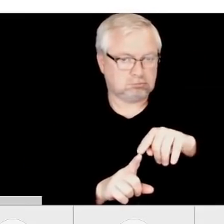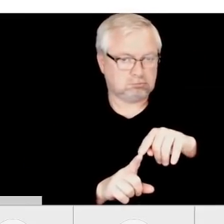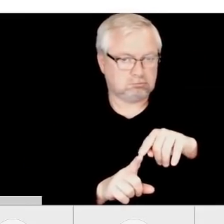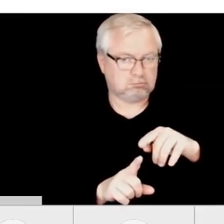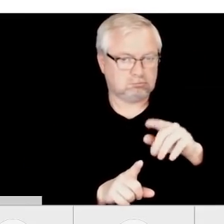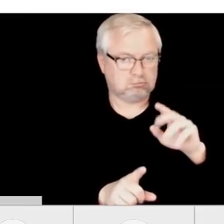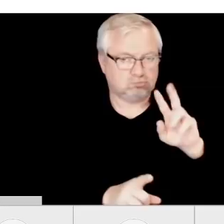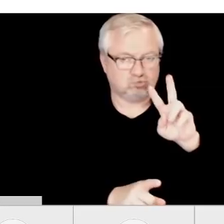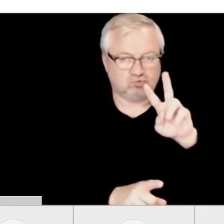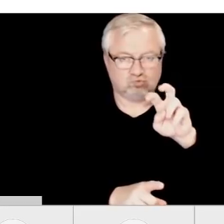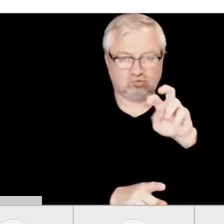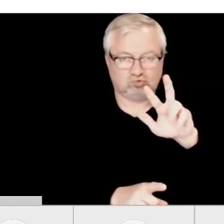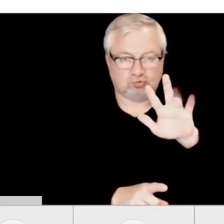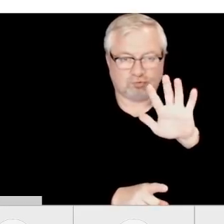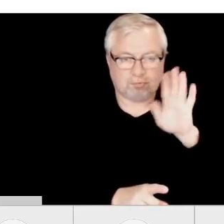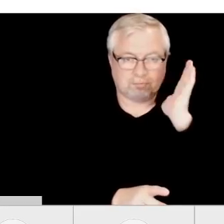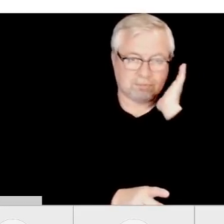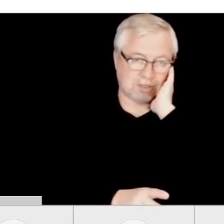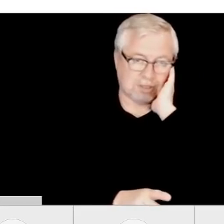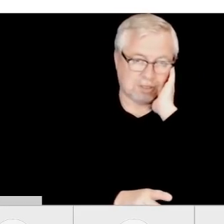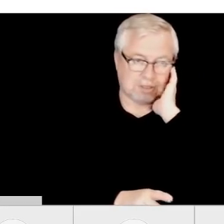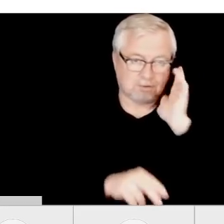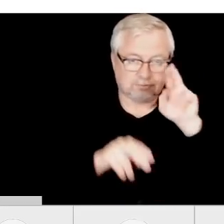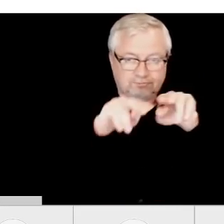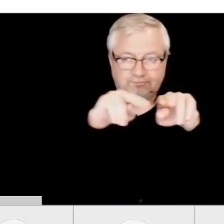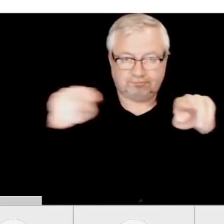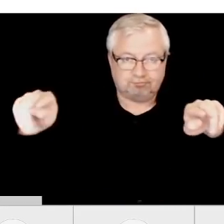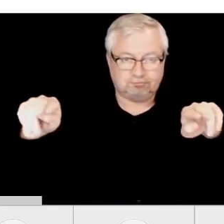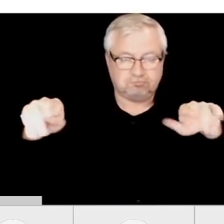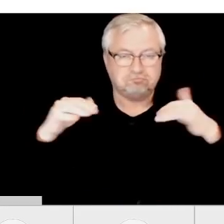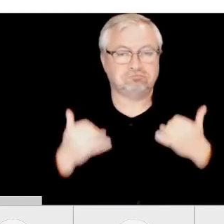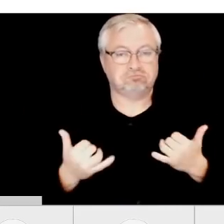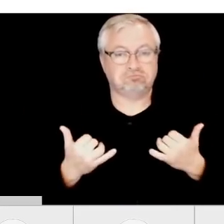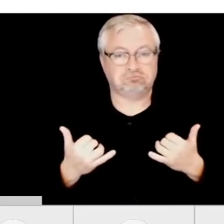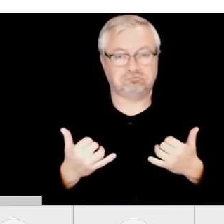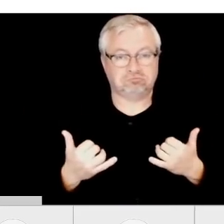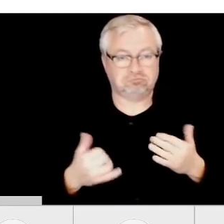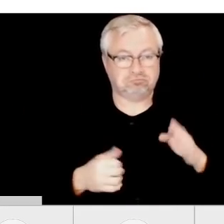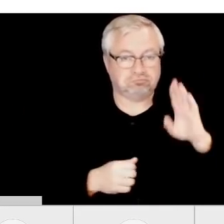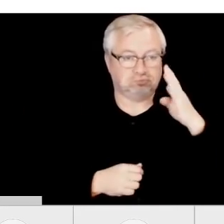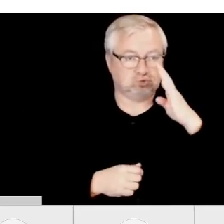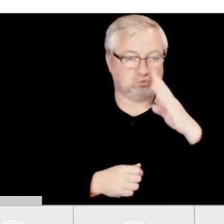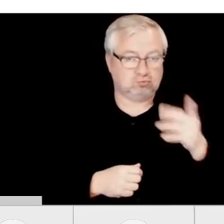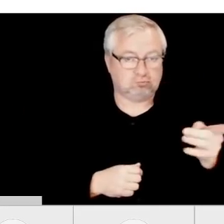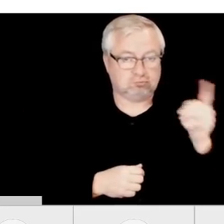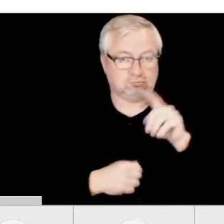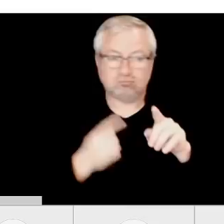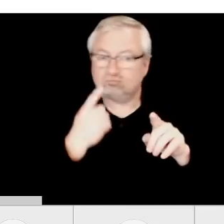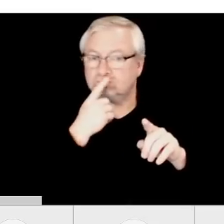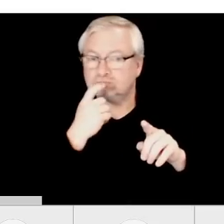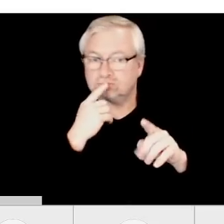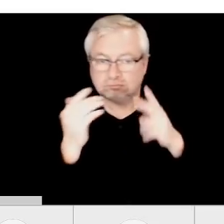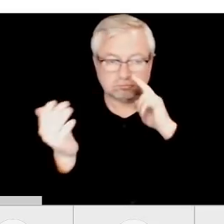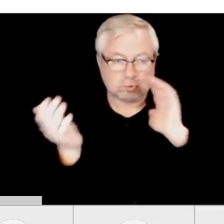So then the difference between the blue curve and the red and all the different curves is one if expansion [indiscernible].